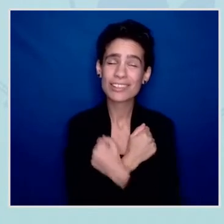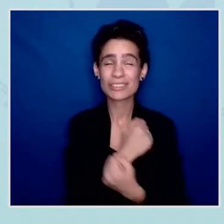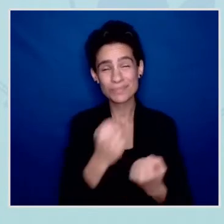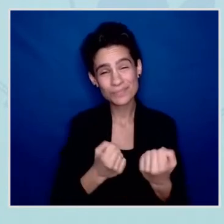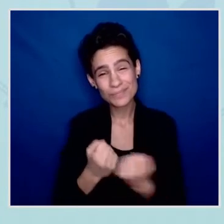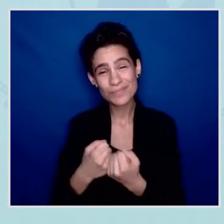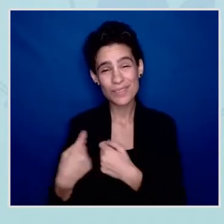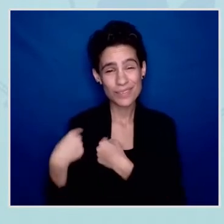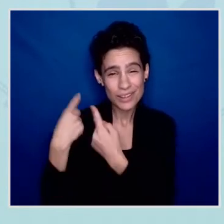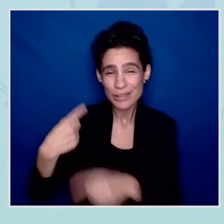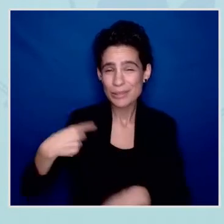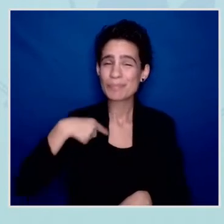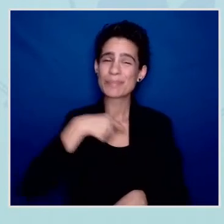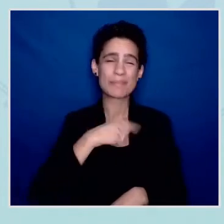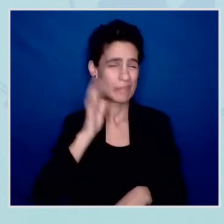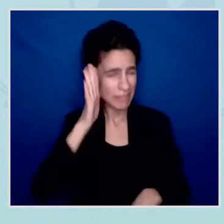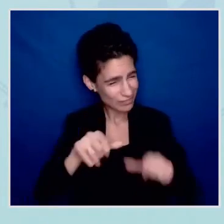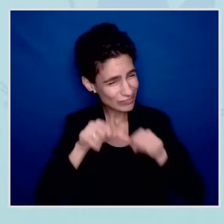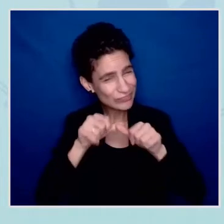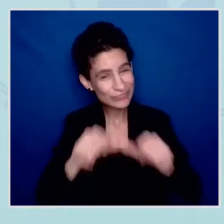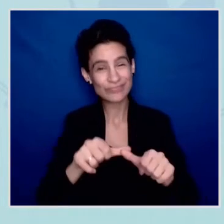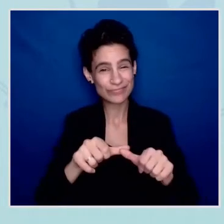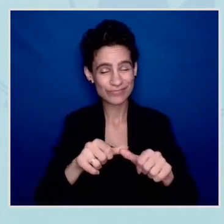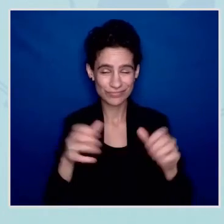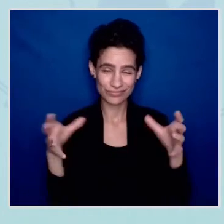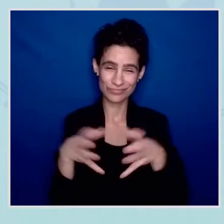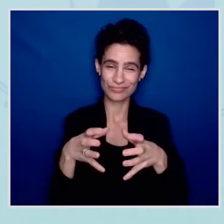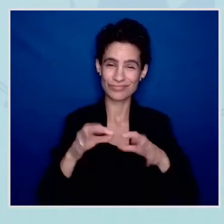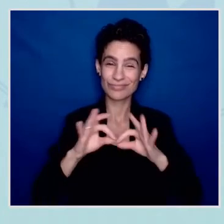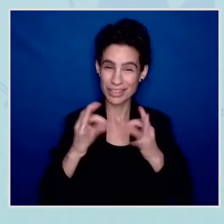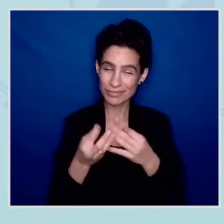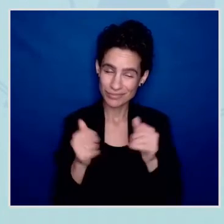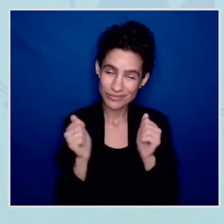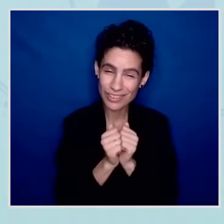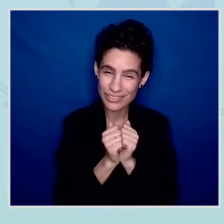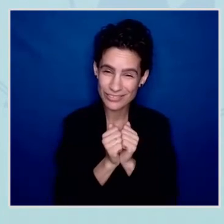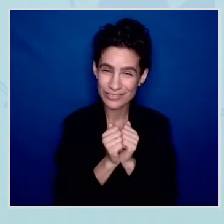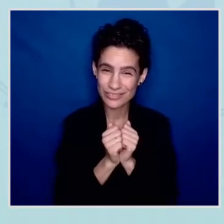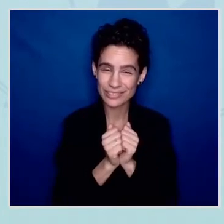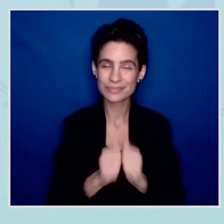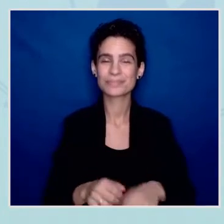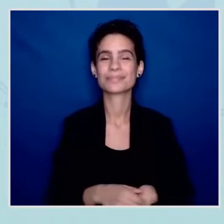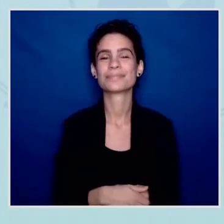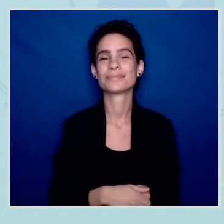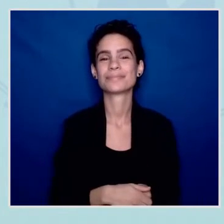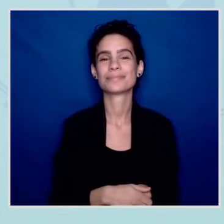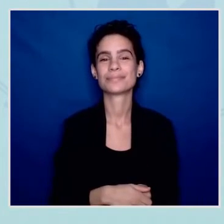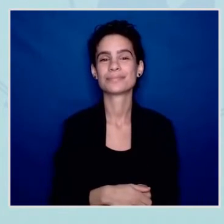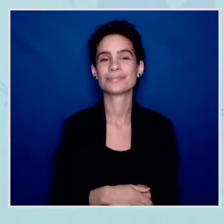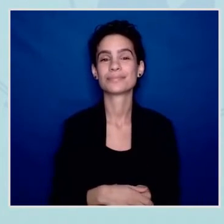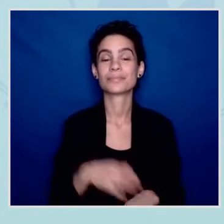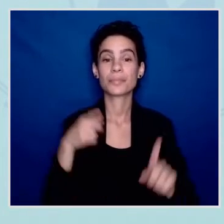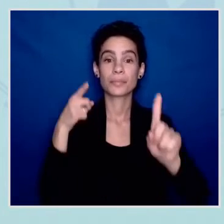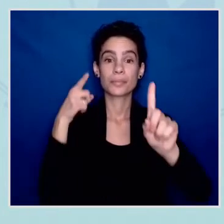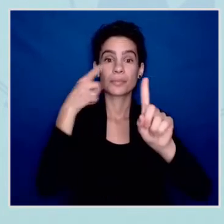ANDY, MY DAUGHTER, CECI, MY SON TOMMY WHO'S HERE IN THE